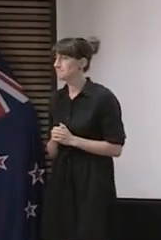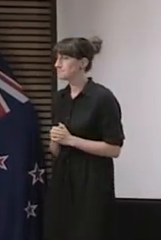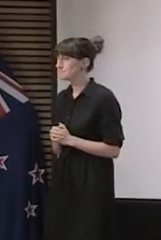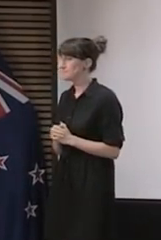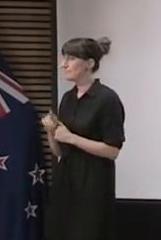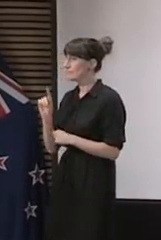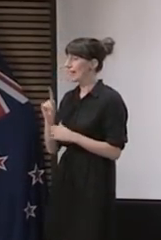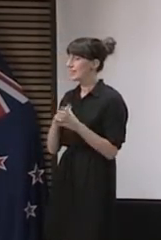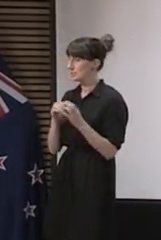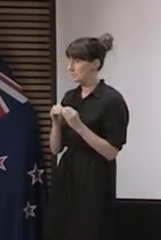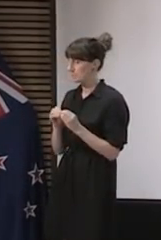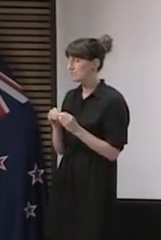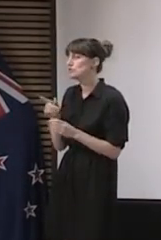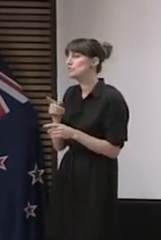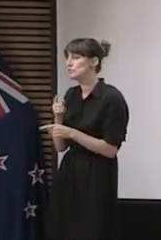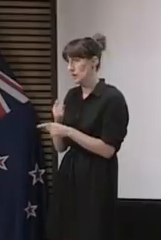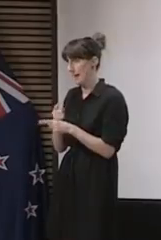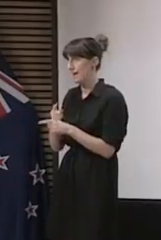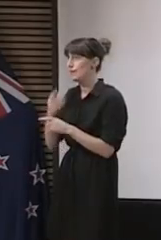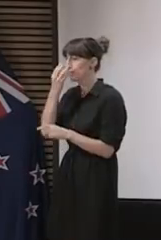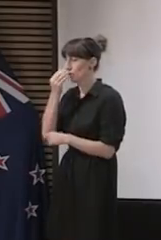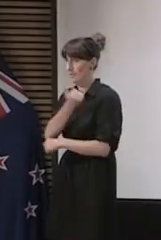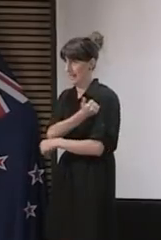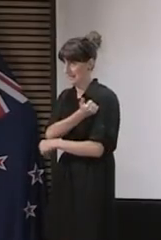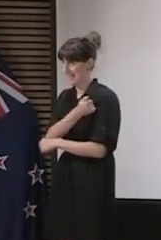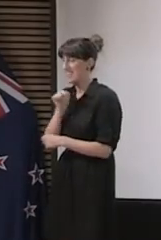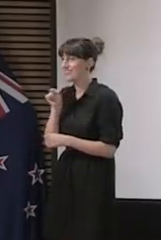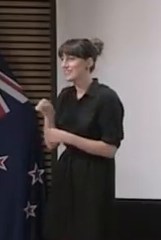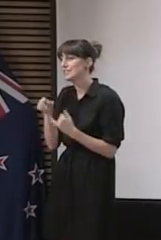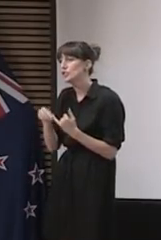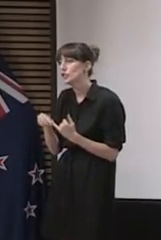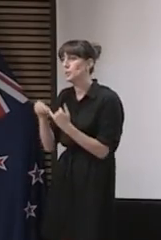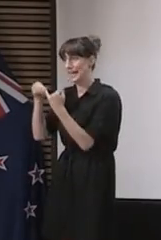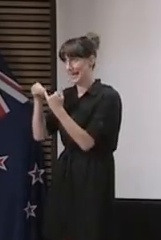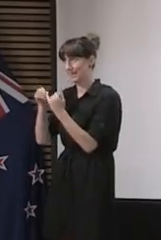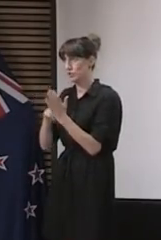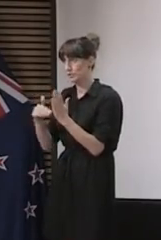The flu vaccine is unique in New Zealand and is available both through publicly funded people who